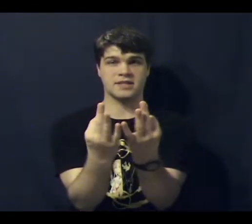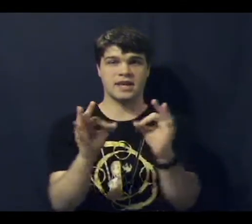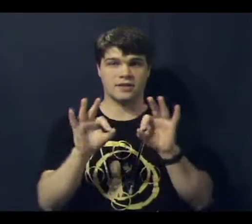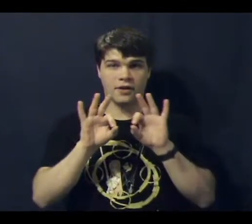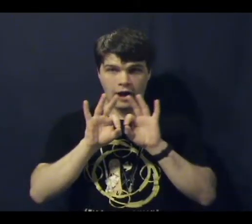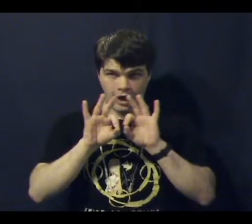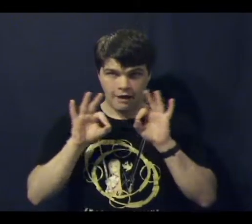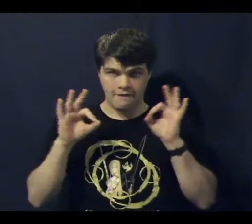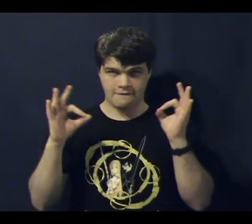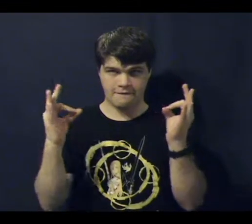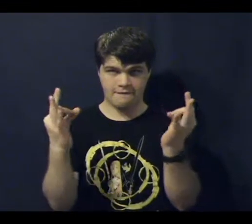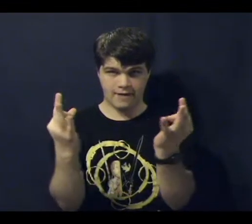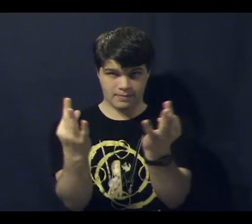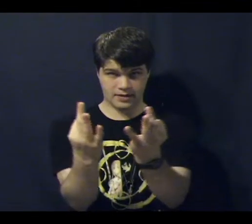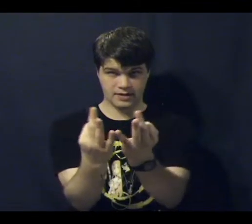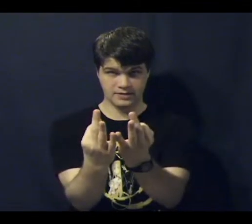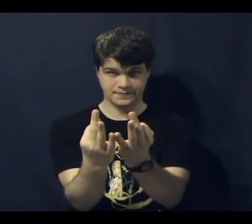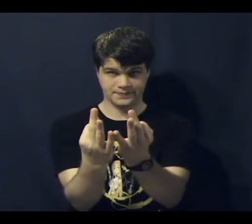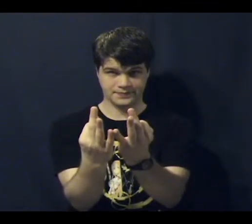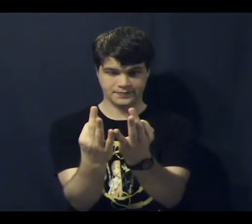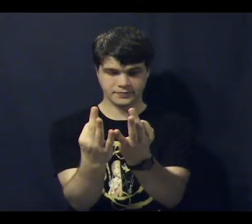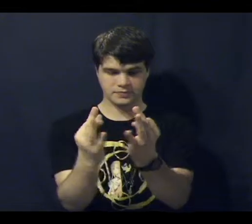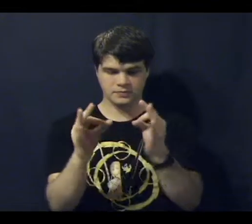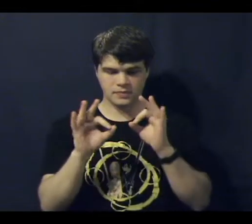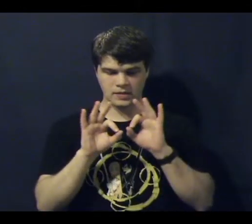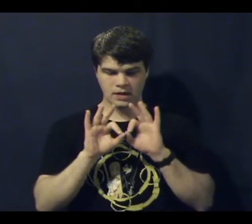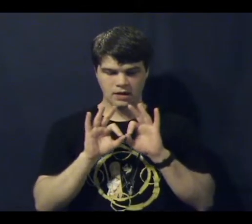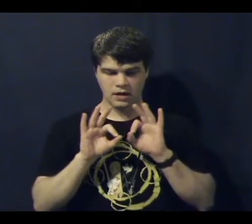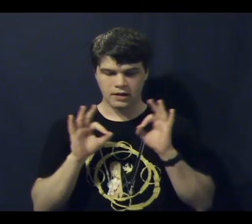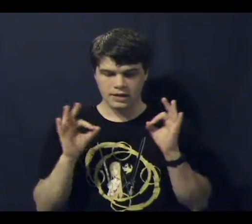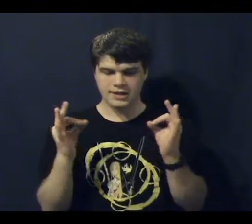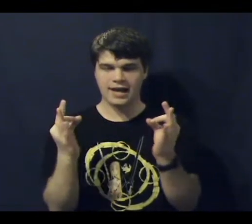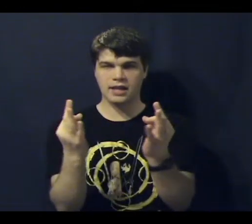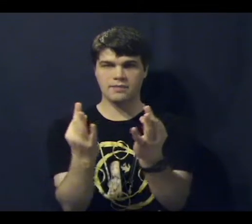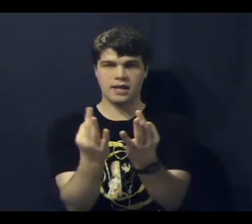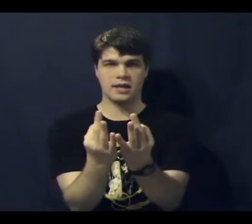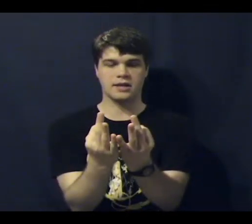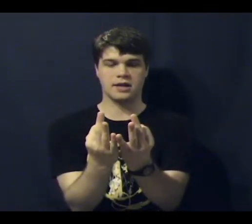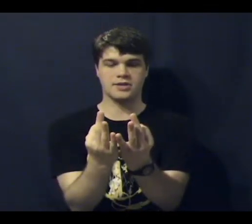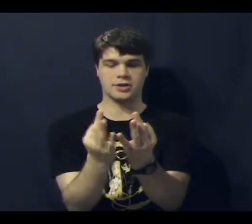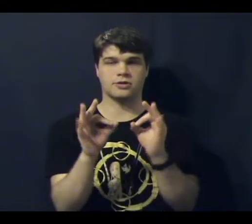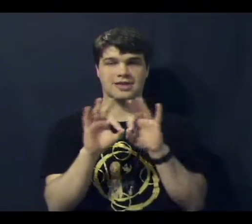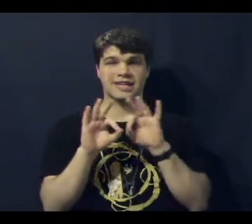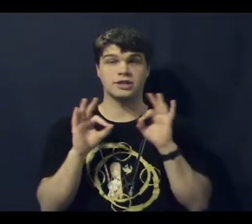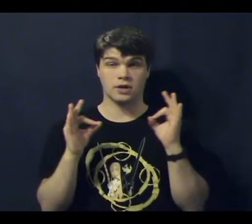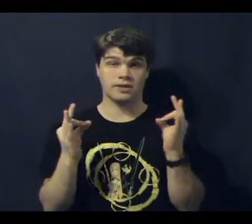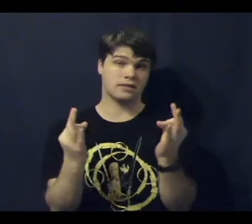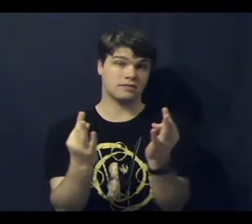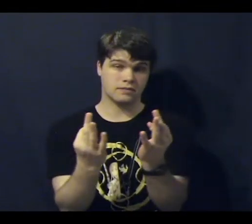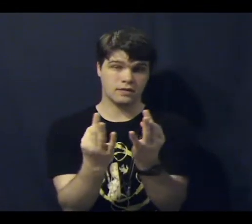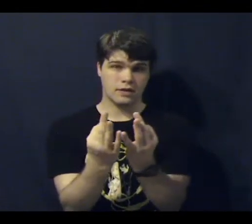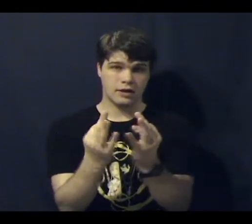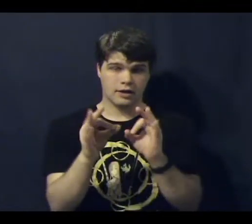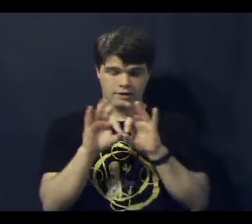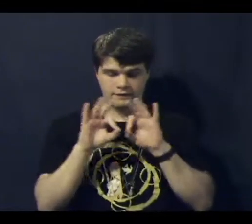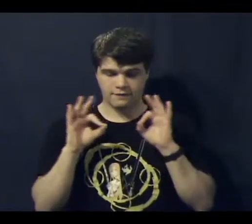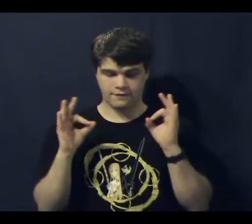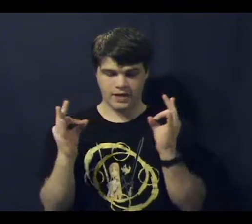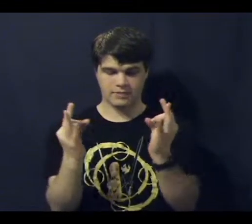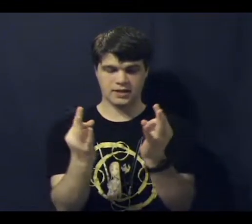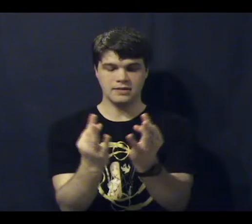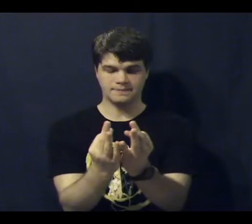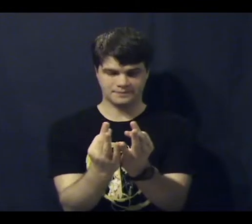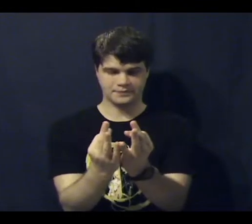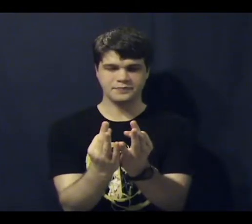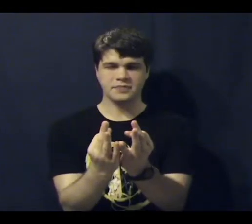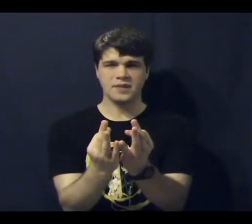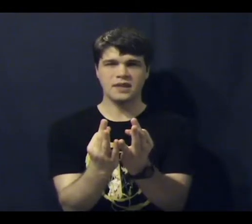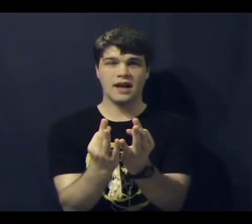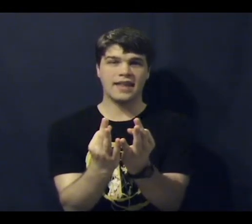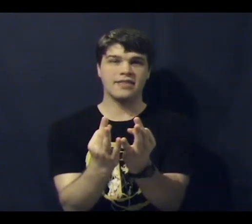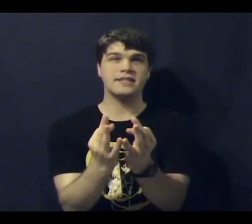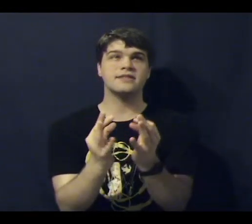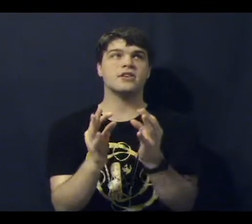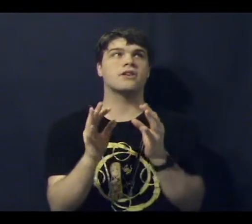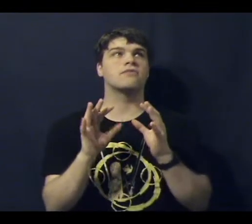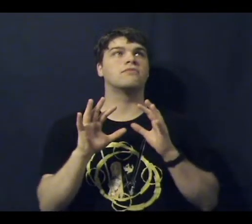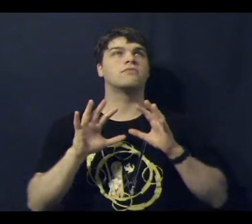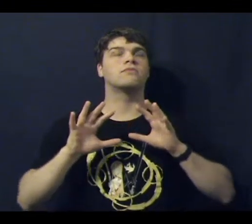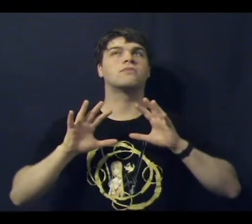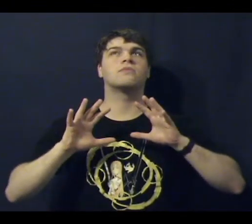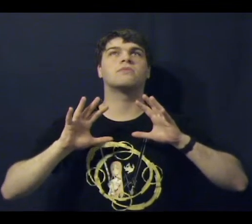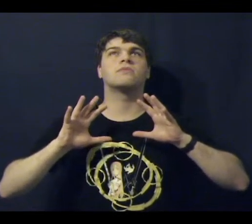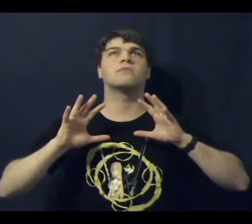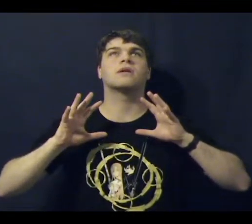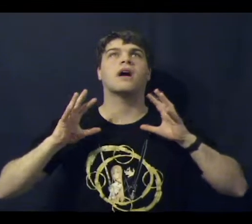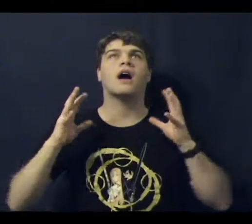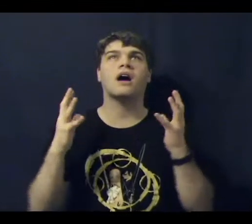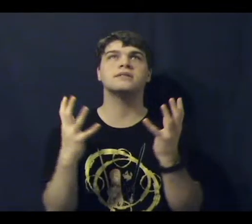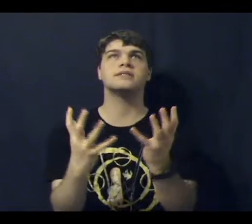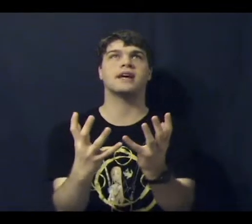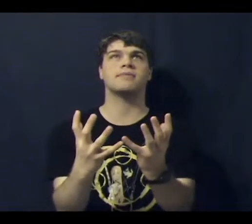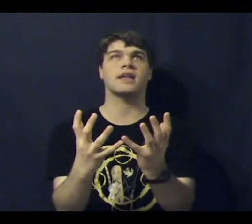Family. It's kind of like making a circle like a donut. Family. And this is a concept that